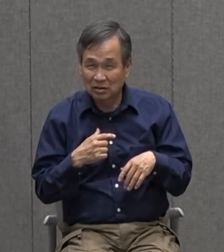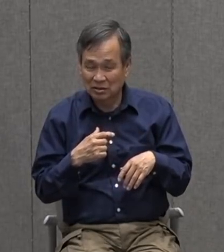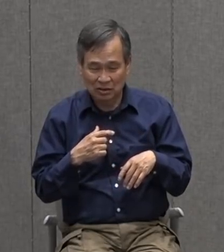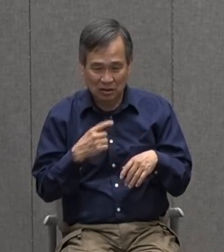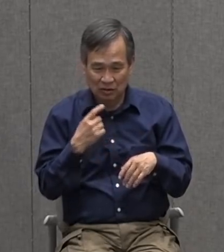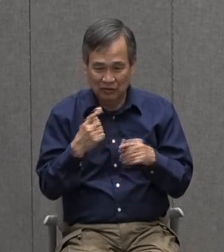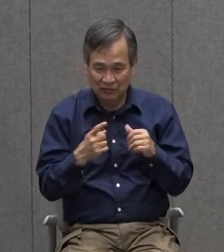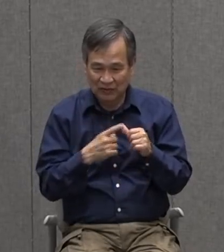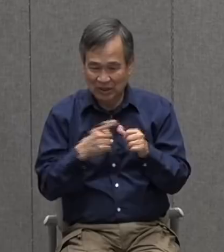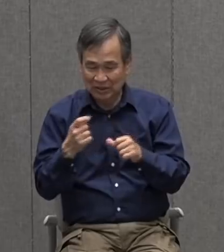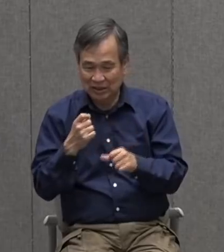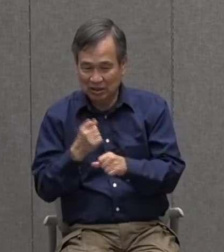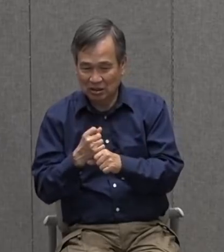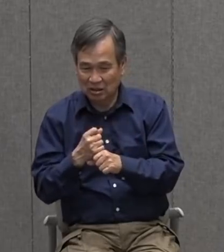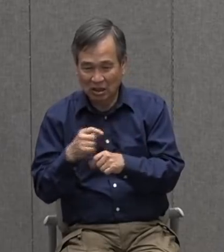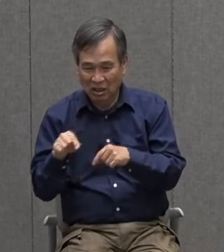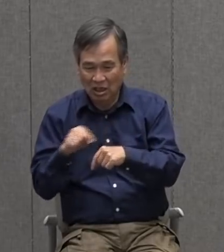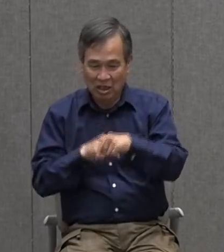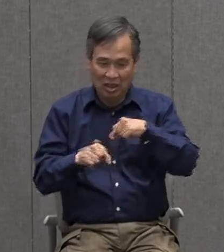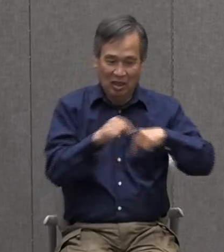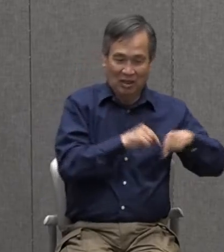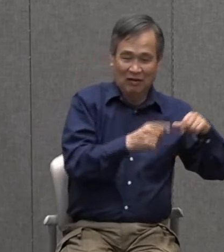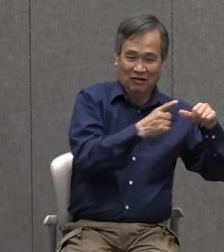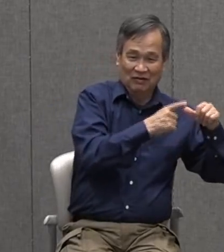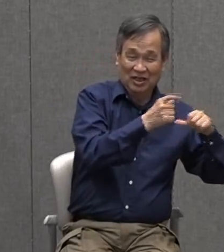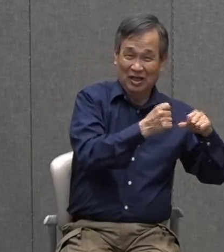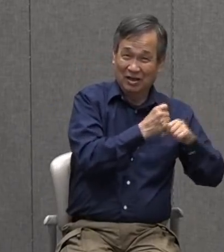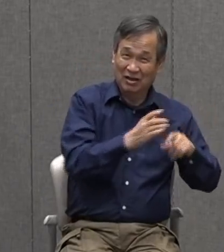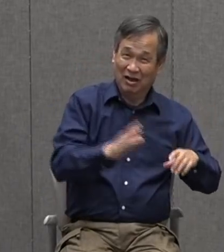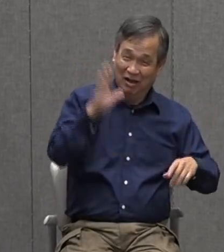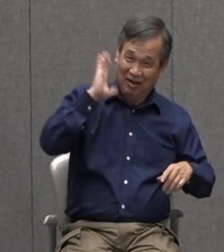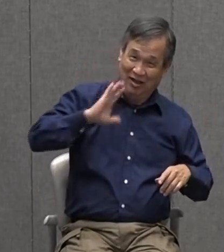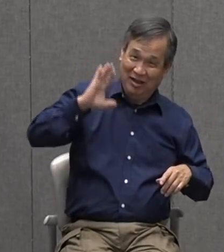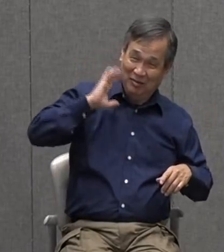We have the very first year one, do we want to go all the way back to then?